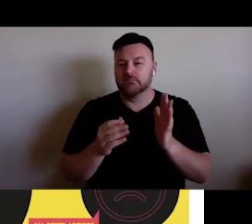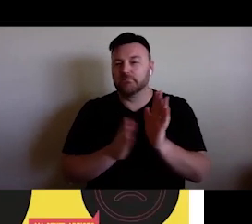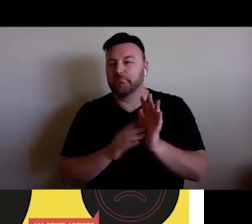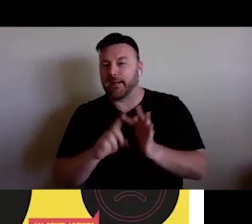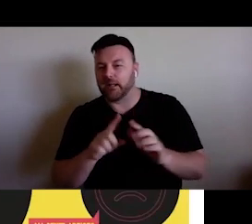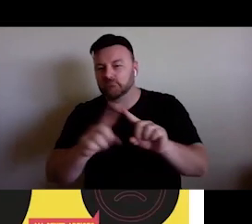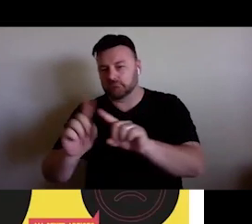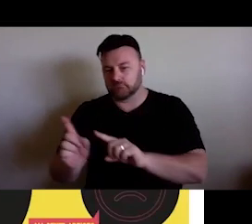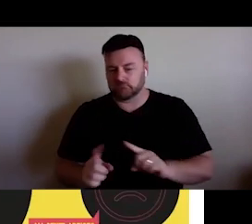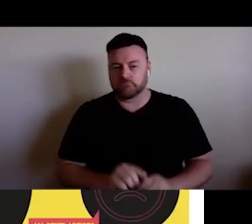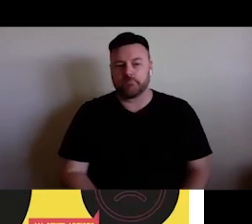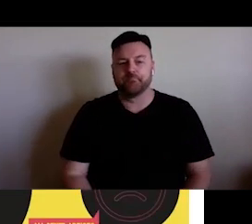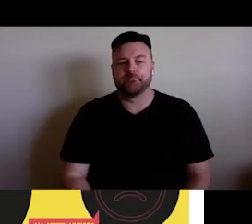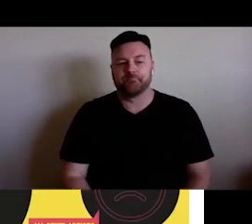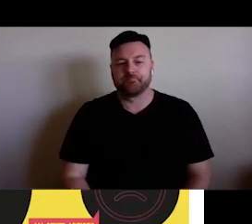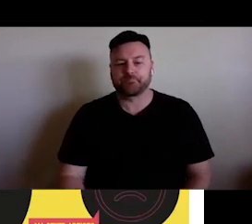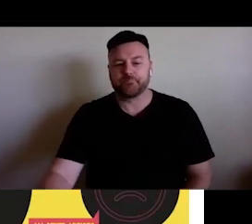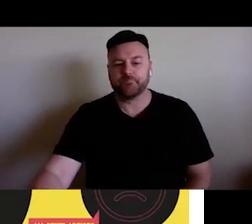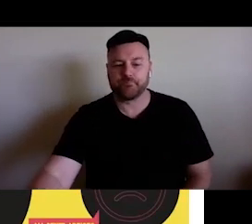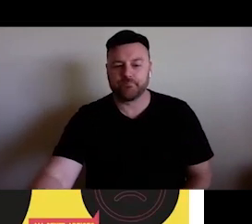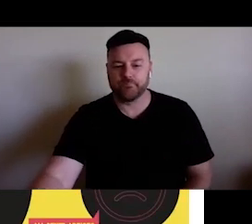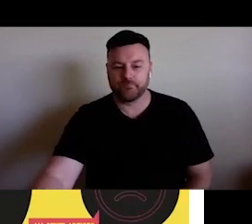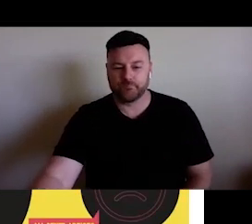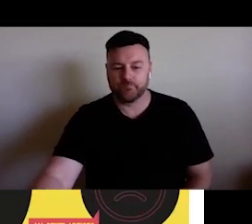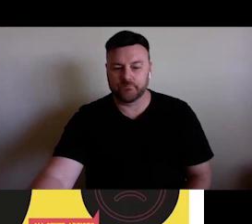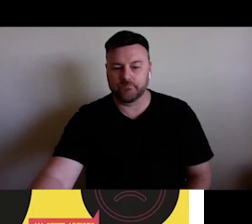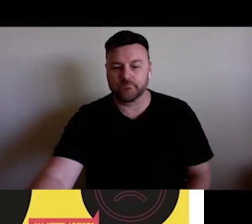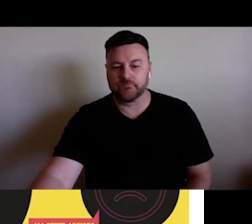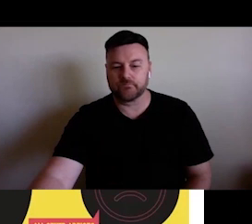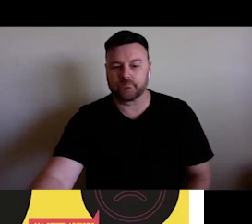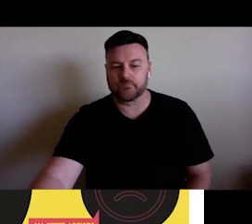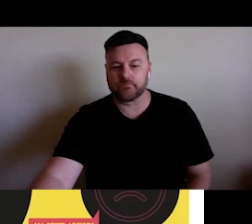Kickstarter's a good place to start. This is an area you should